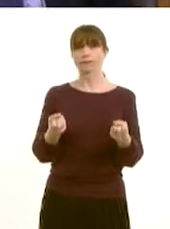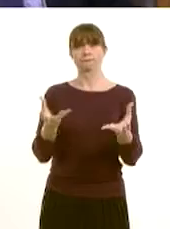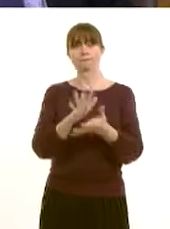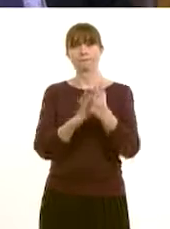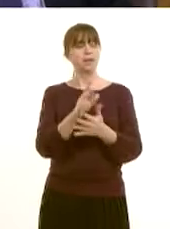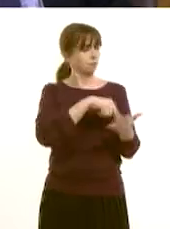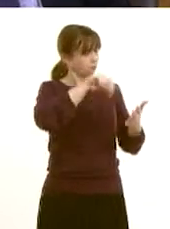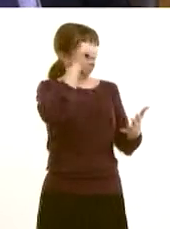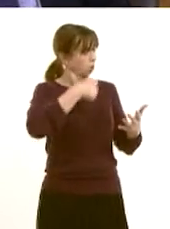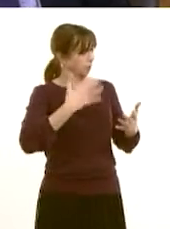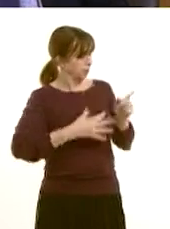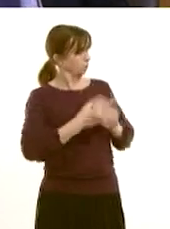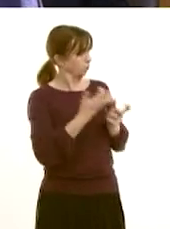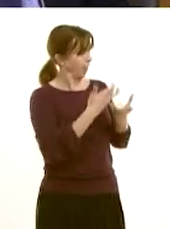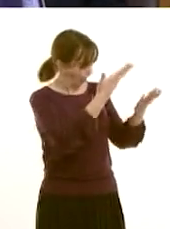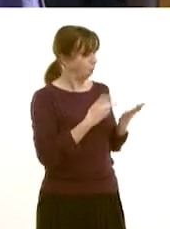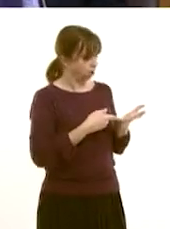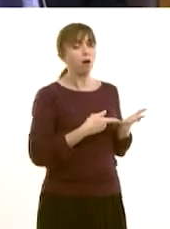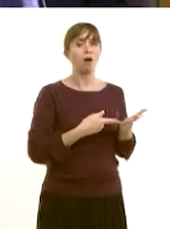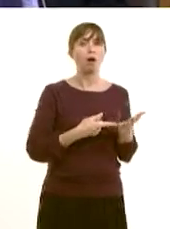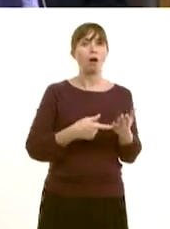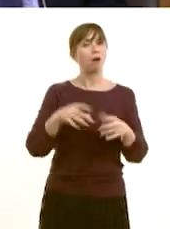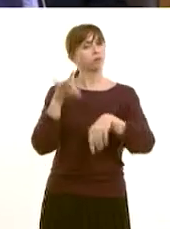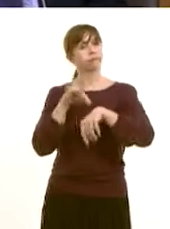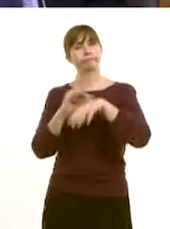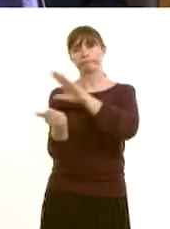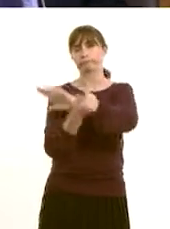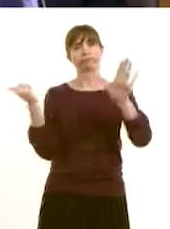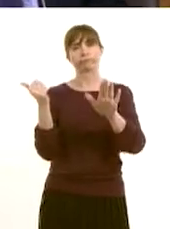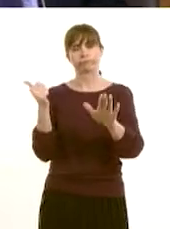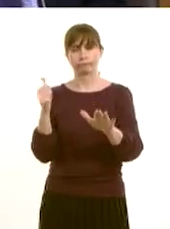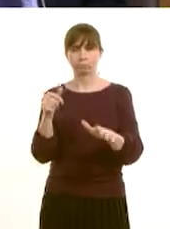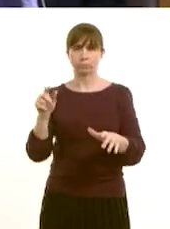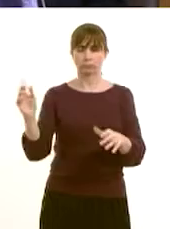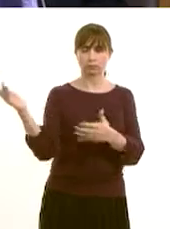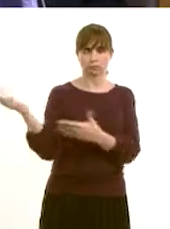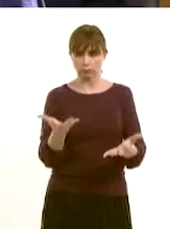Our paramedics, of course, are highly skilled in the rapid identification of stroke patients,